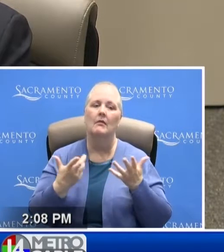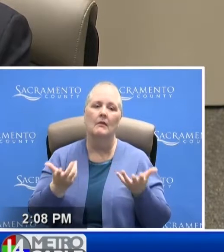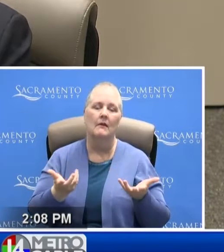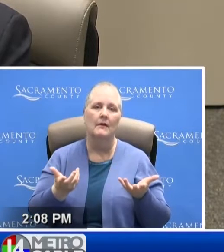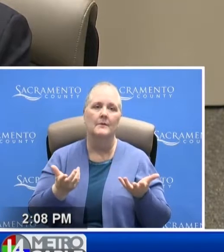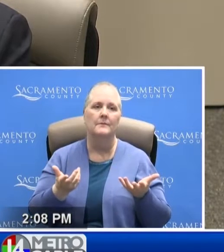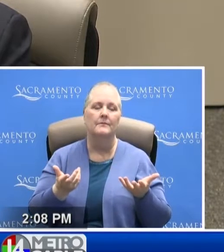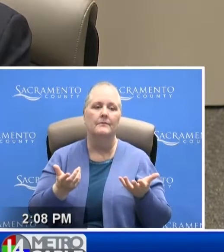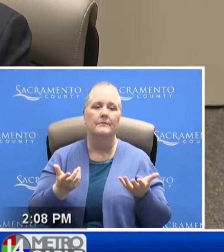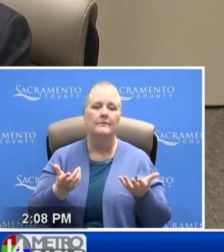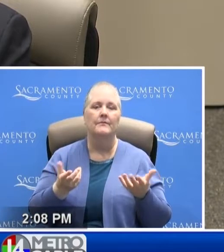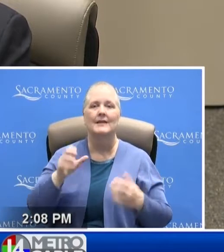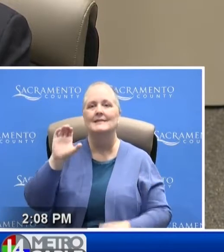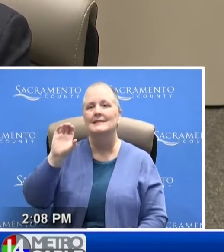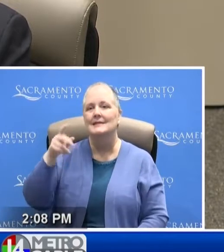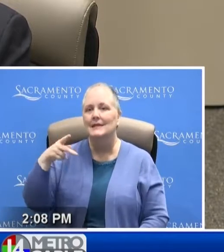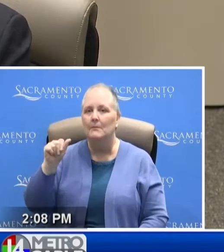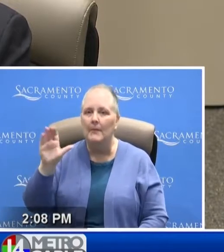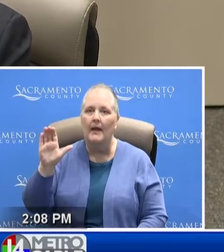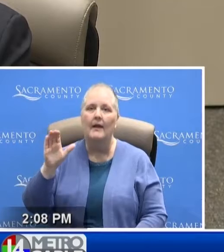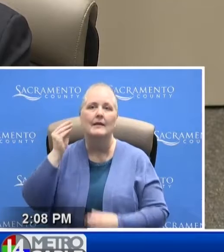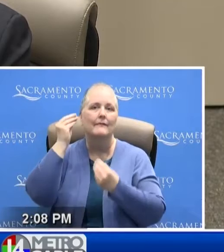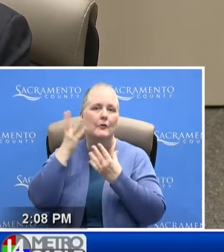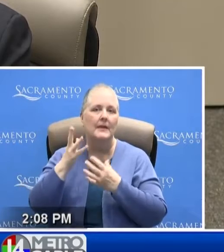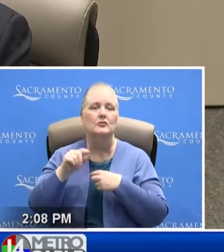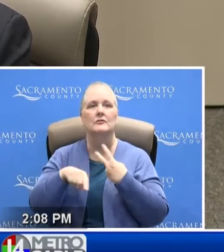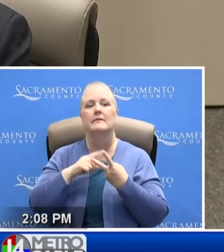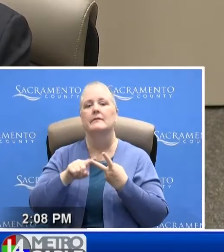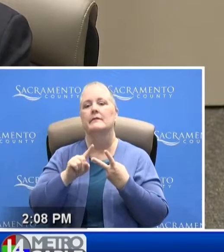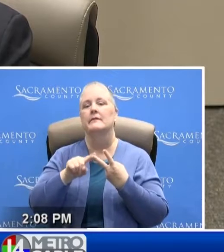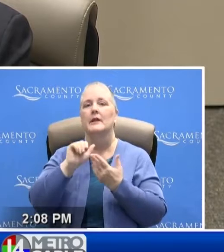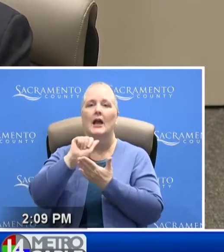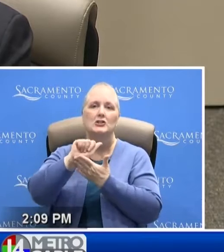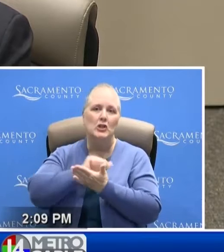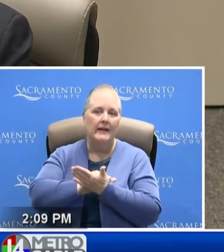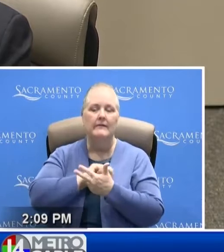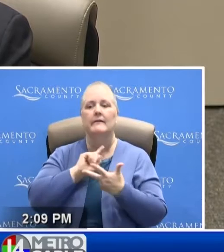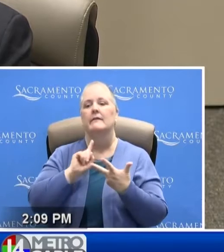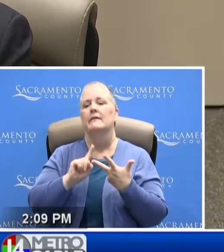relative CPEC information agendas? I mean, there's more to it